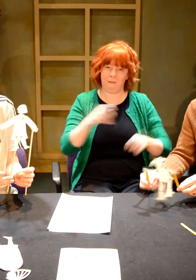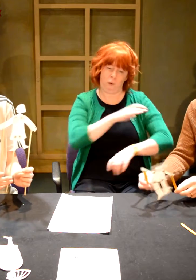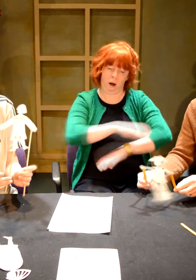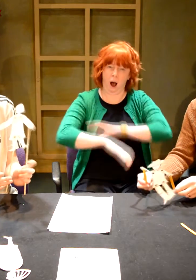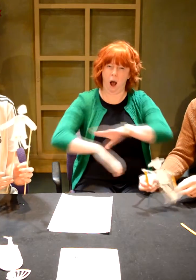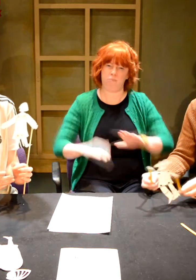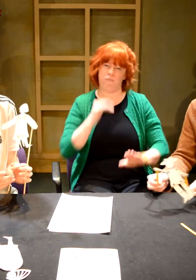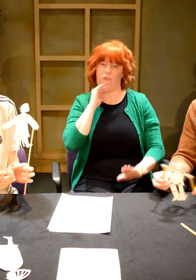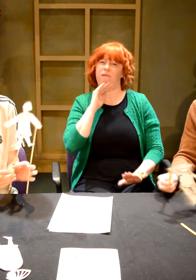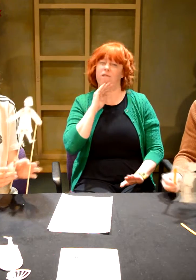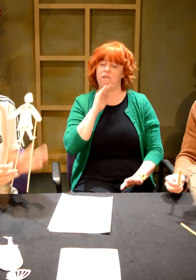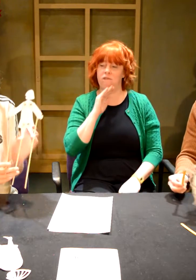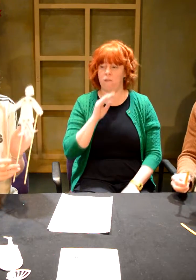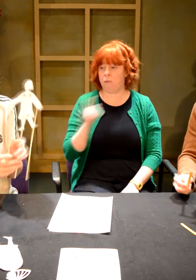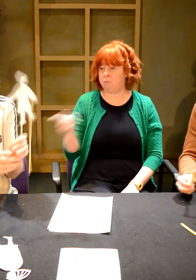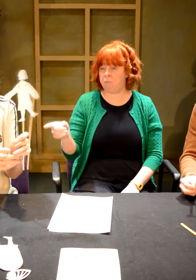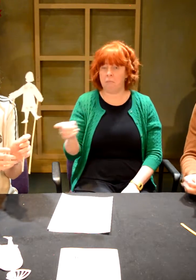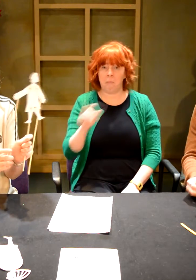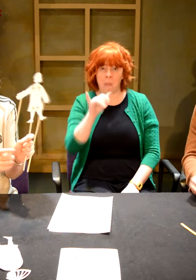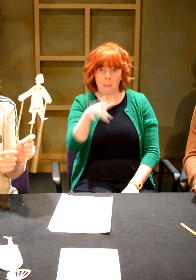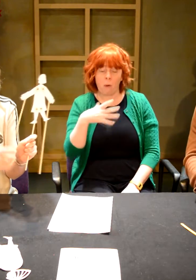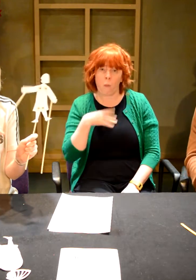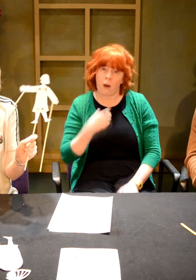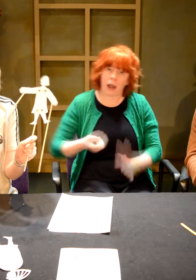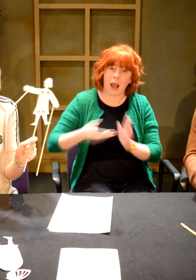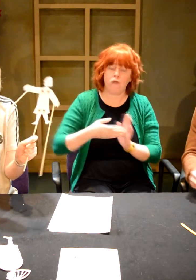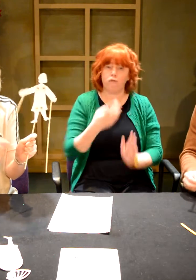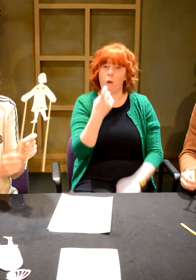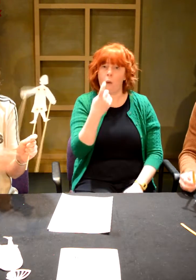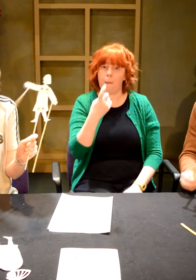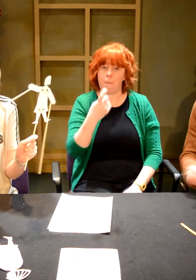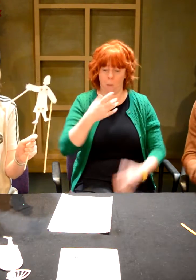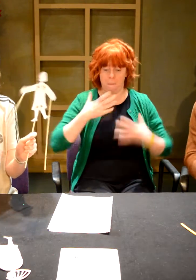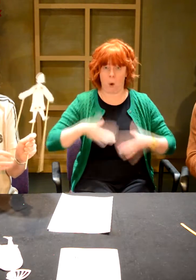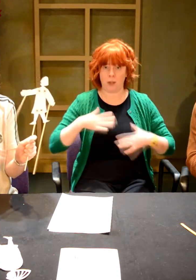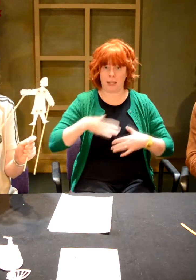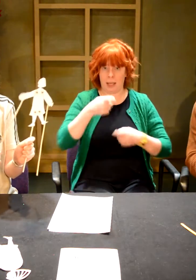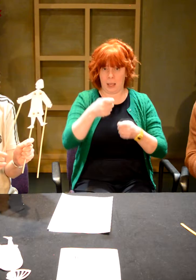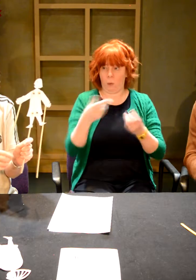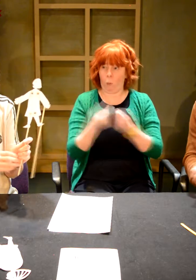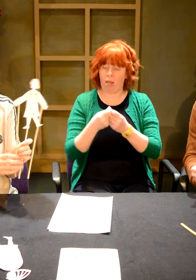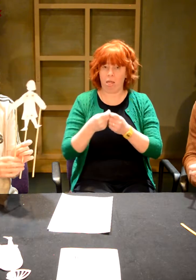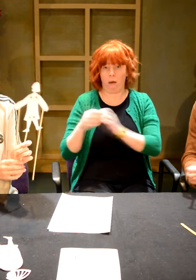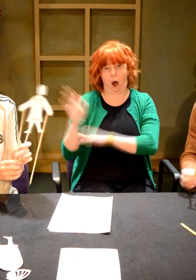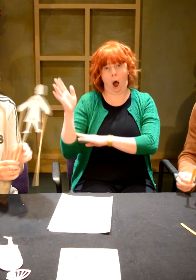[Jess] Or, you can use one on the body and one on the arm and give it a little wave.